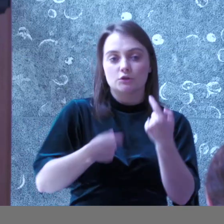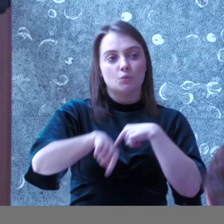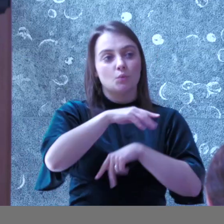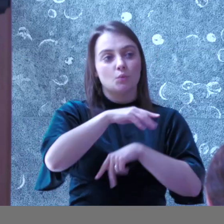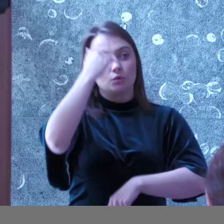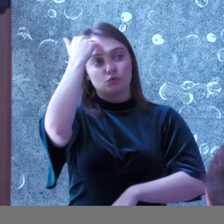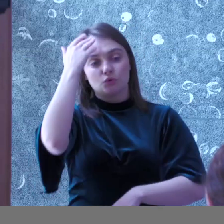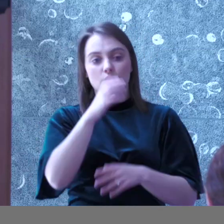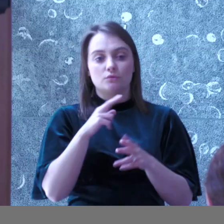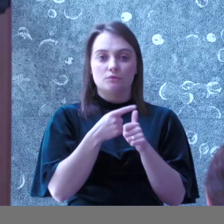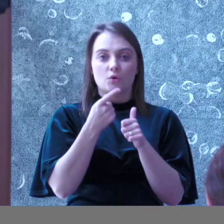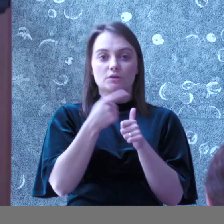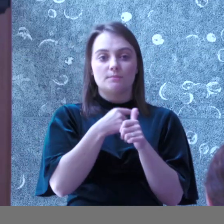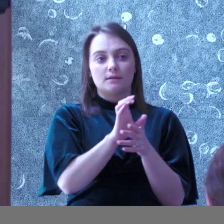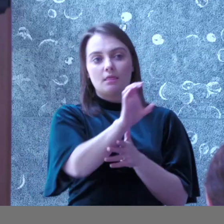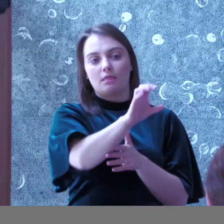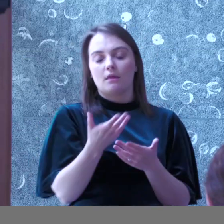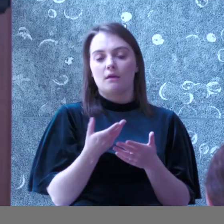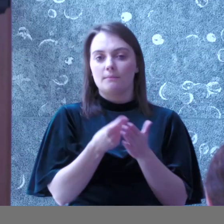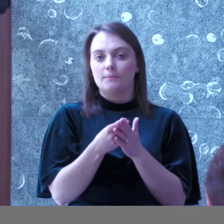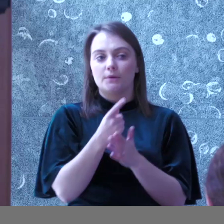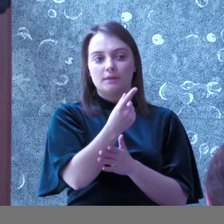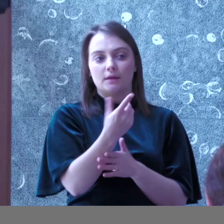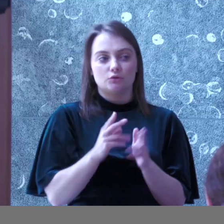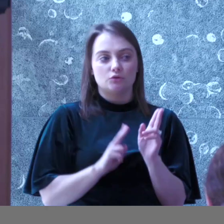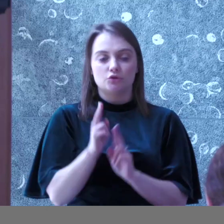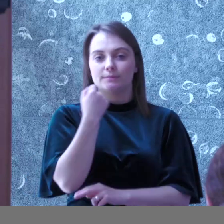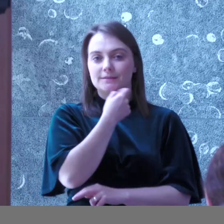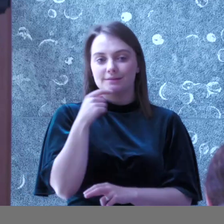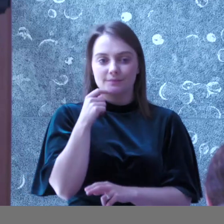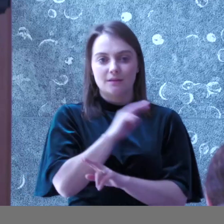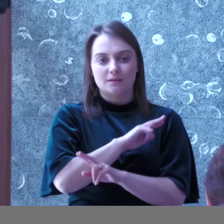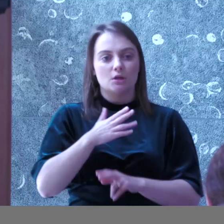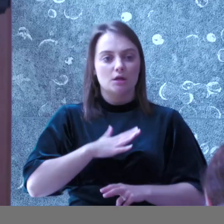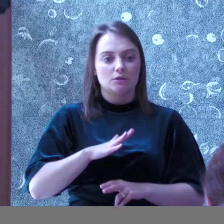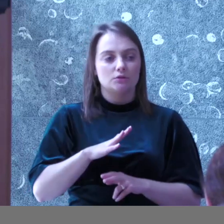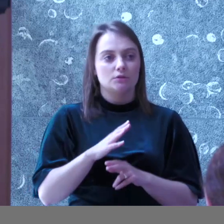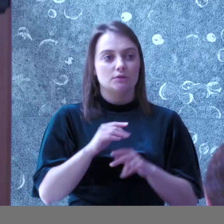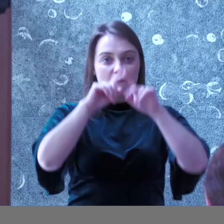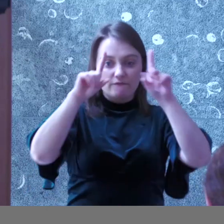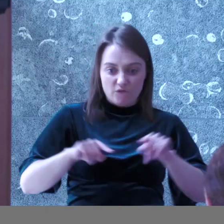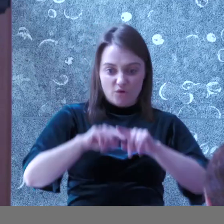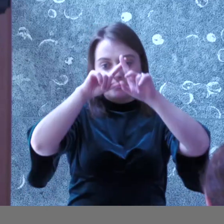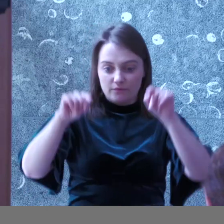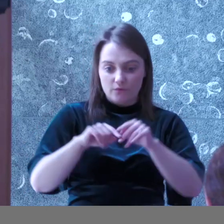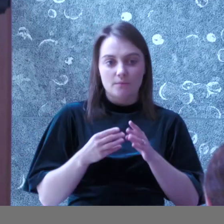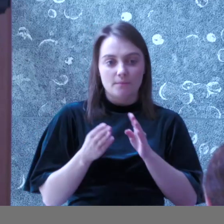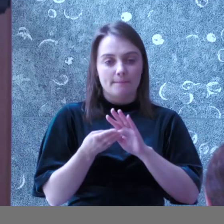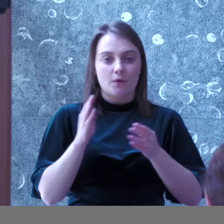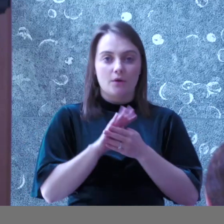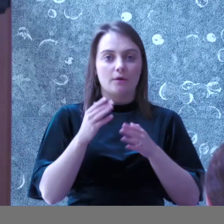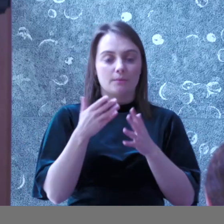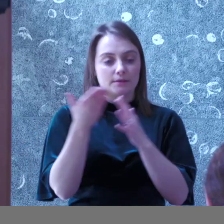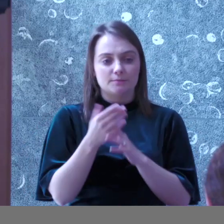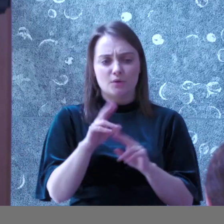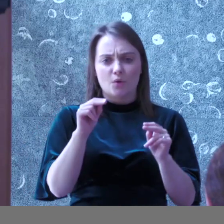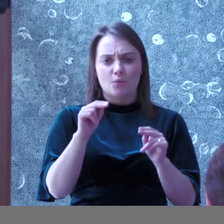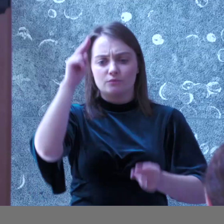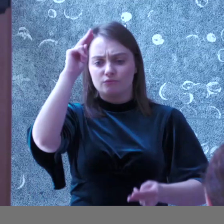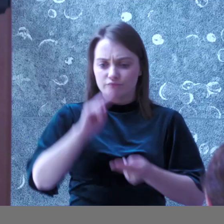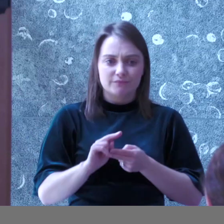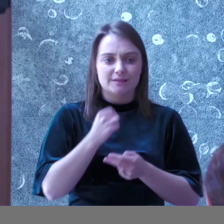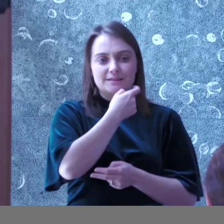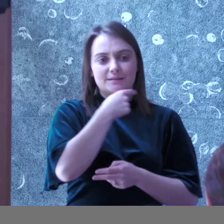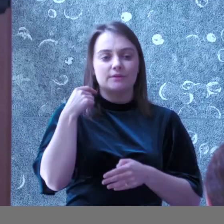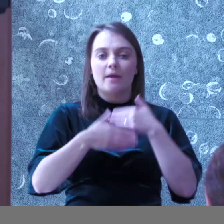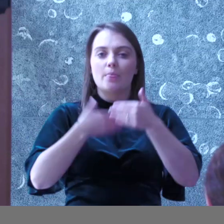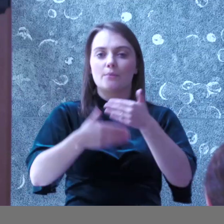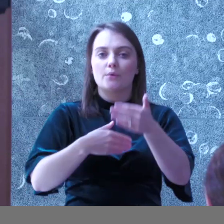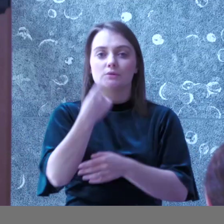his account. So we have to simplify the whole thing and that's one of our principles, we'll